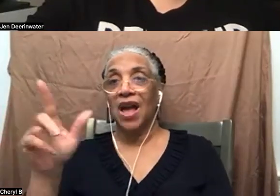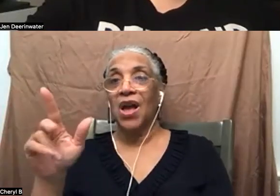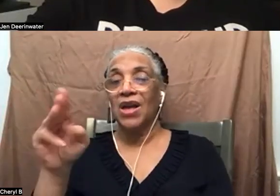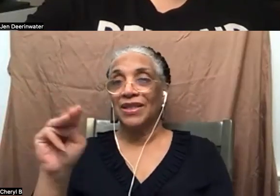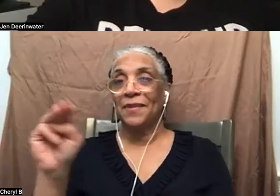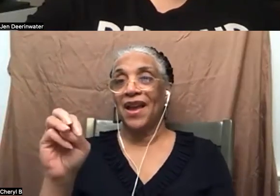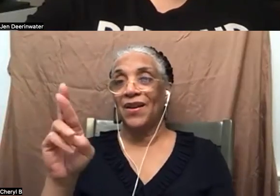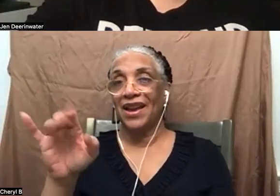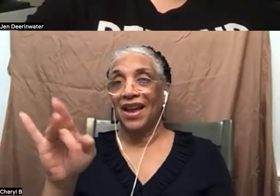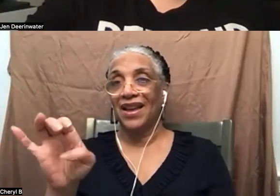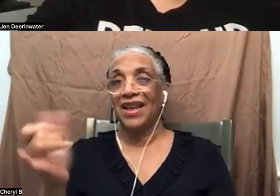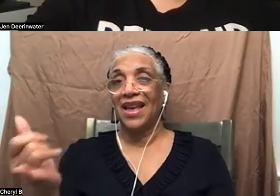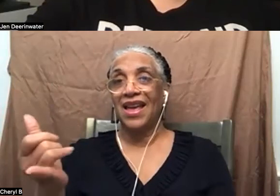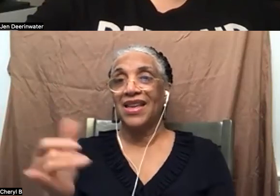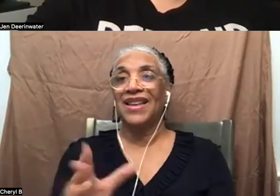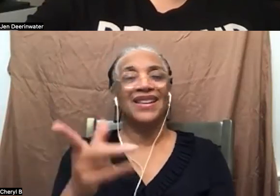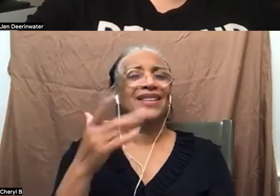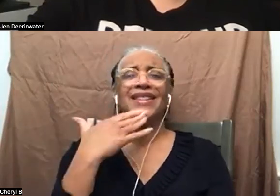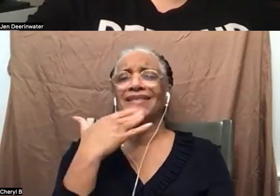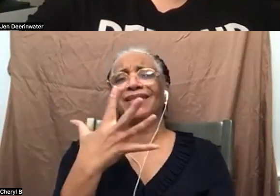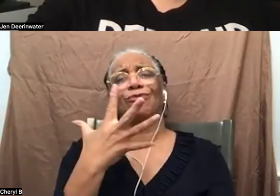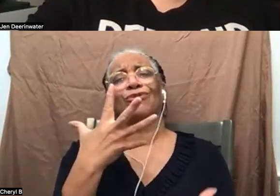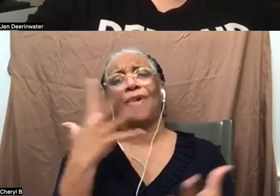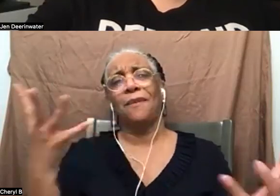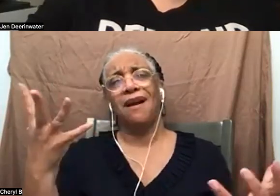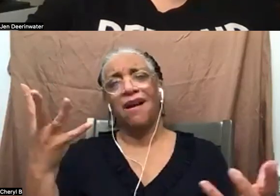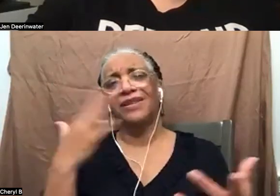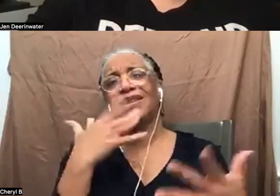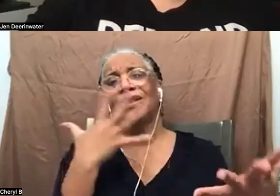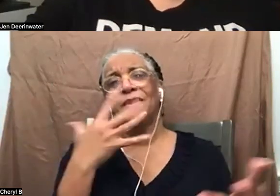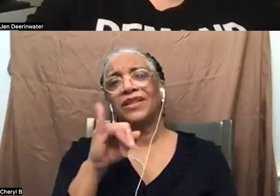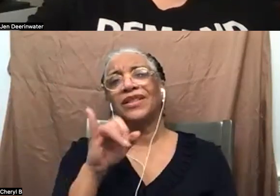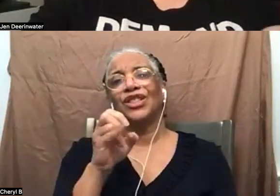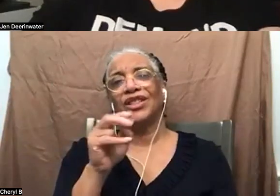Thank you so much, Jen, for your amazing lecture and